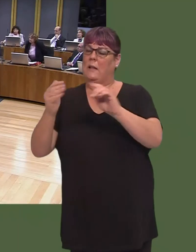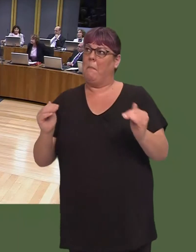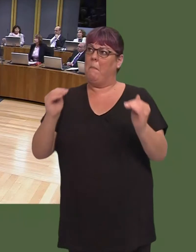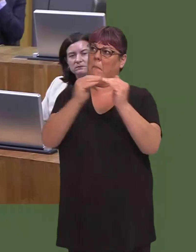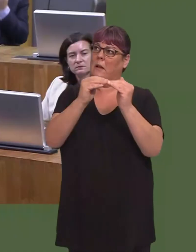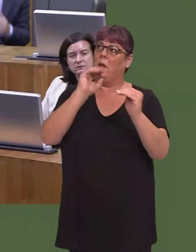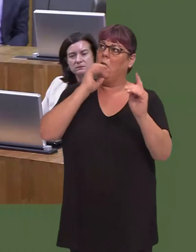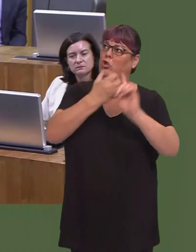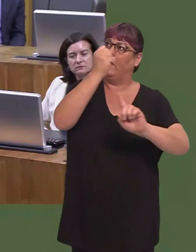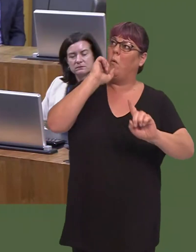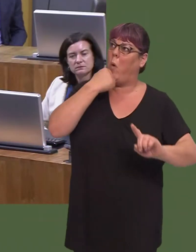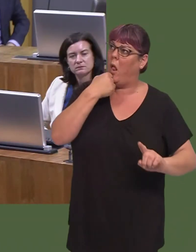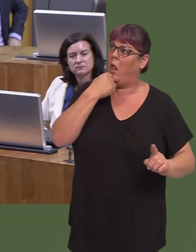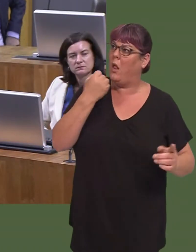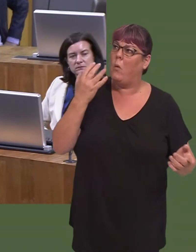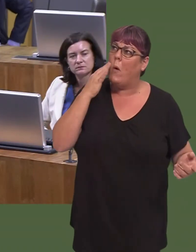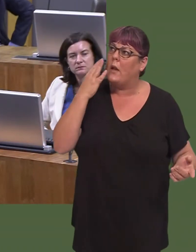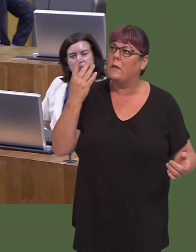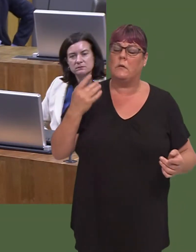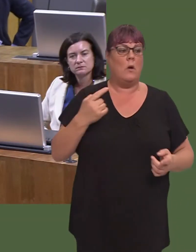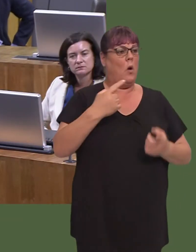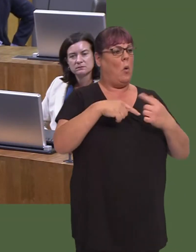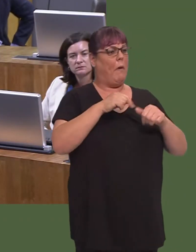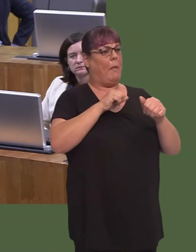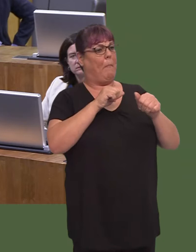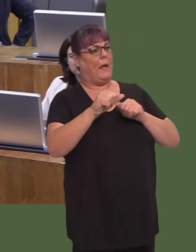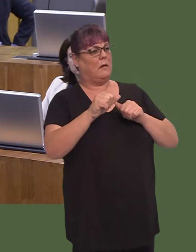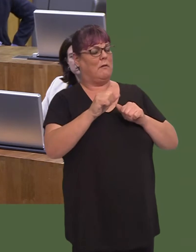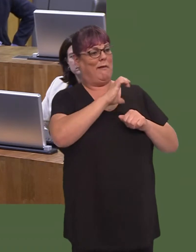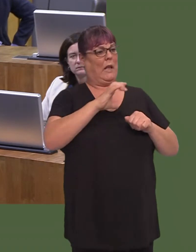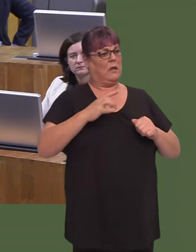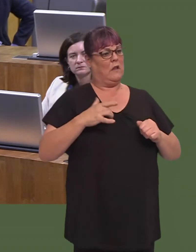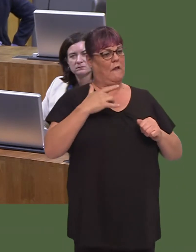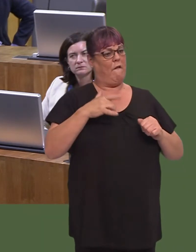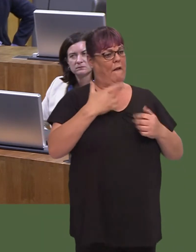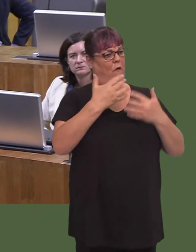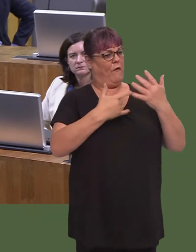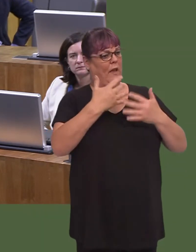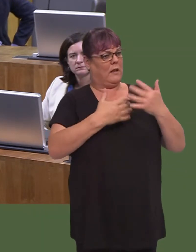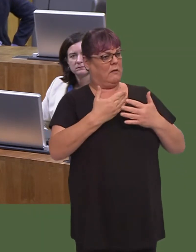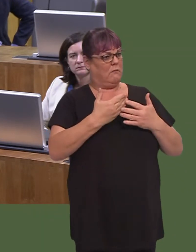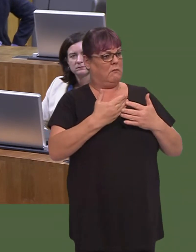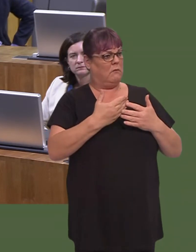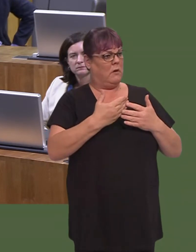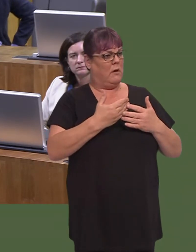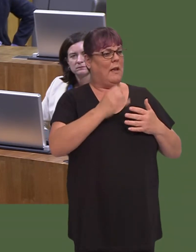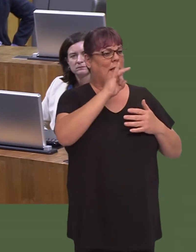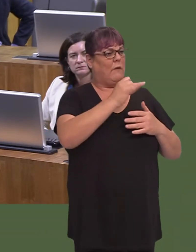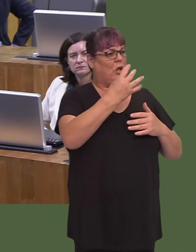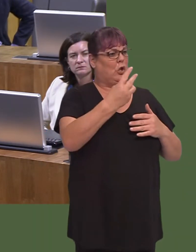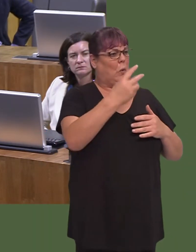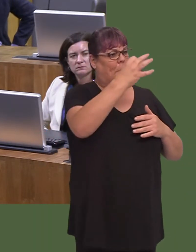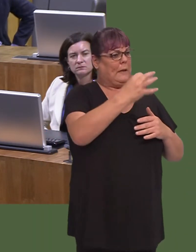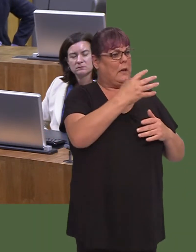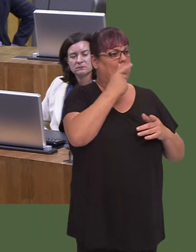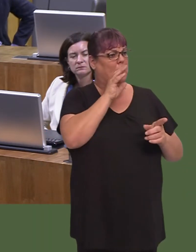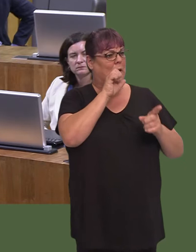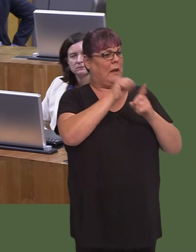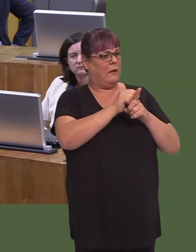and, therefore, a disaster, it'll be the fault of the remainers and not the fault of those